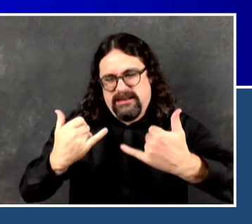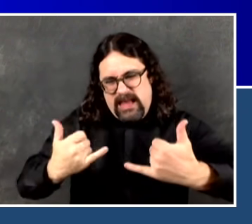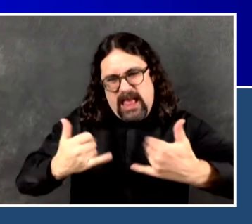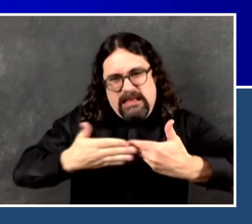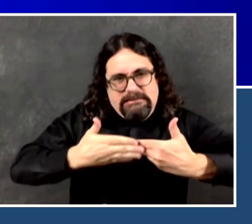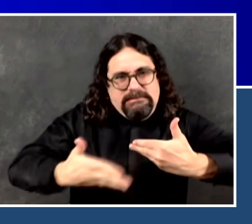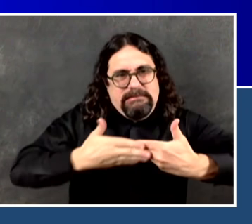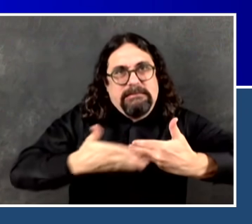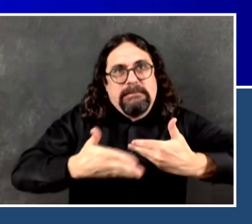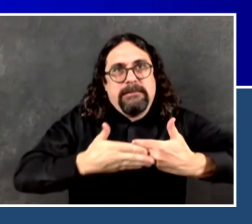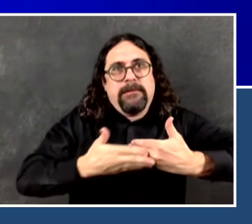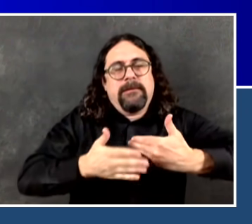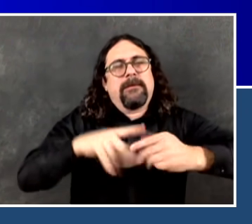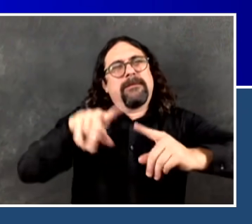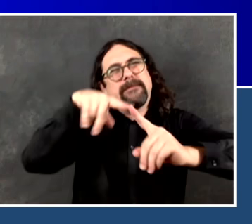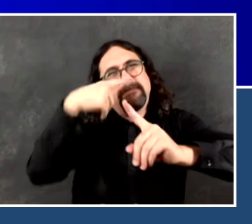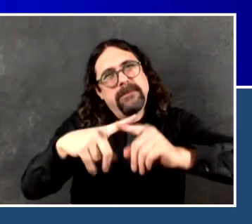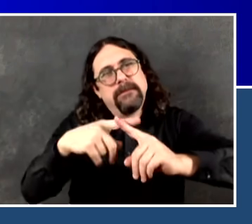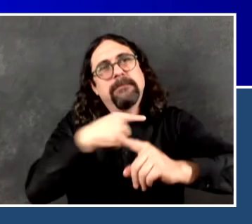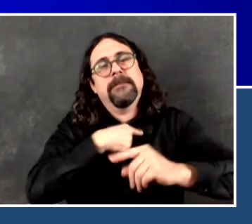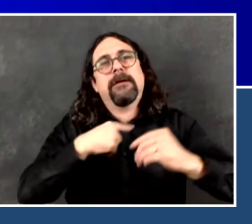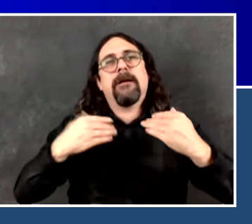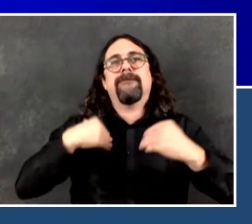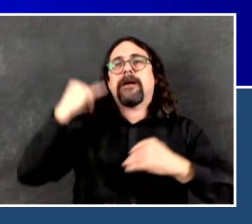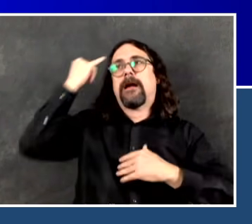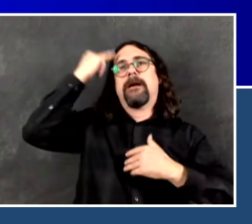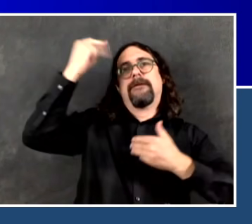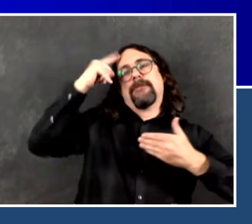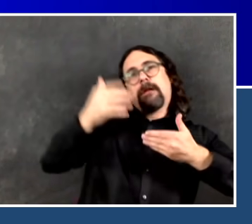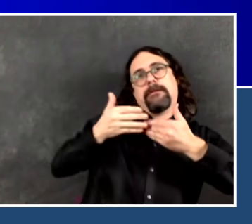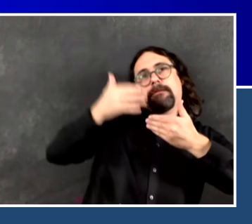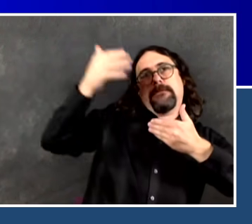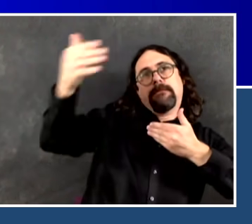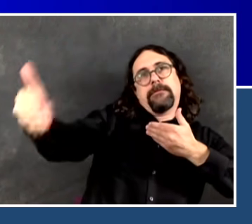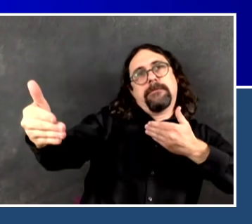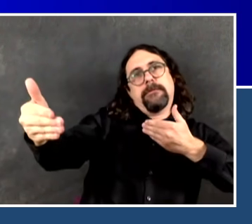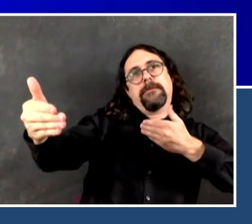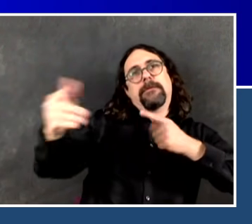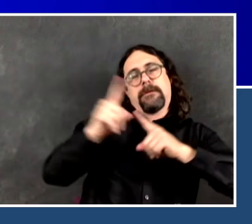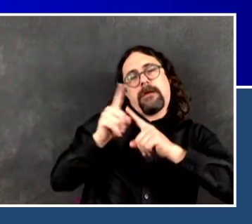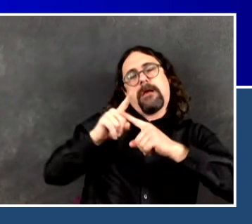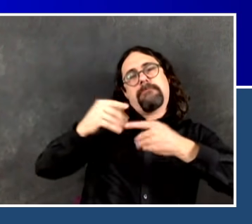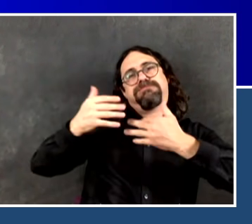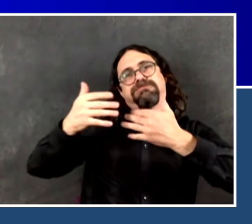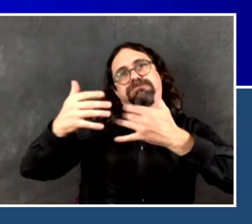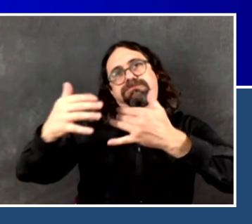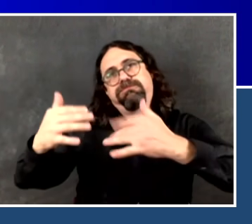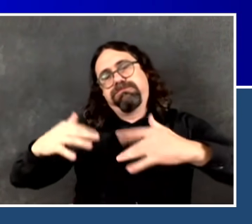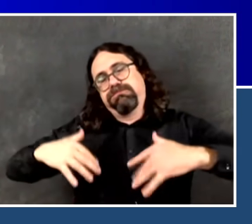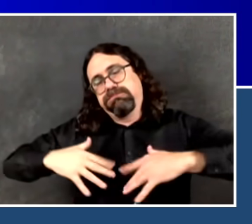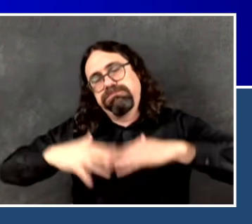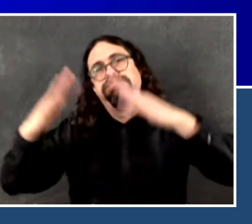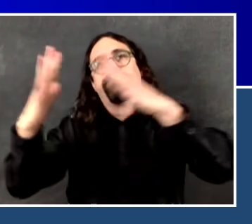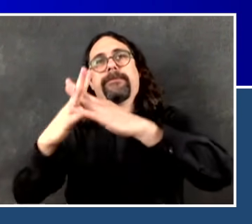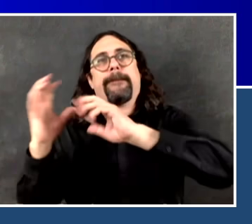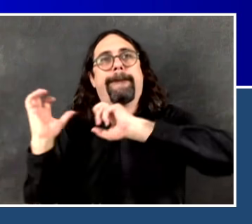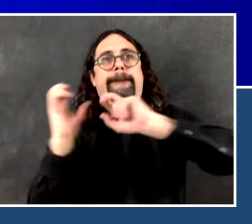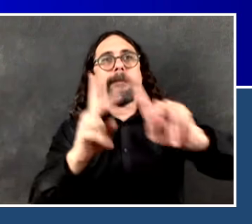CONCEPT OF RECOVERY. RESTART IS NECESSARY TO RECOVERY. REVCOERY MEANS, TO ME, GETTING